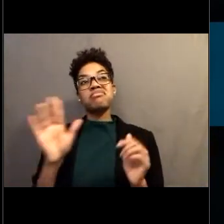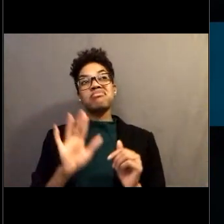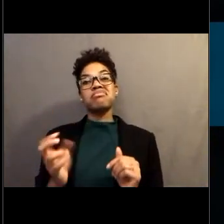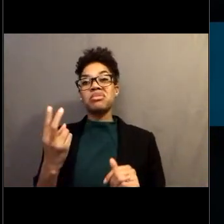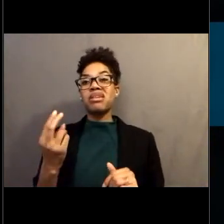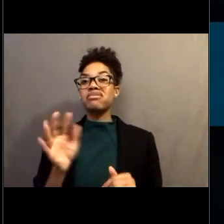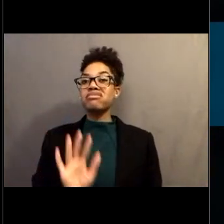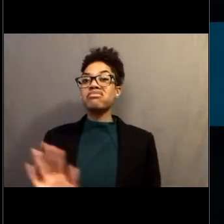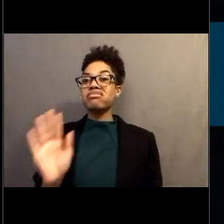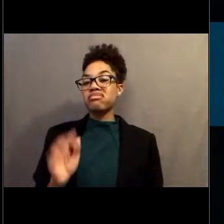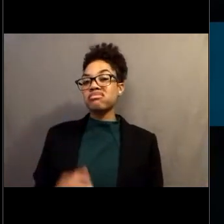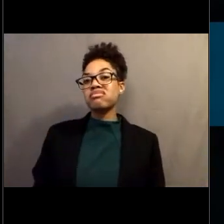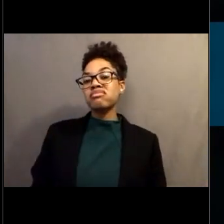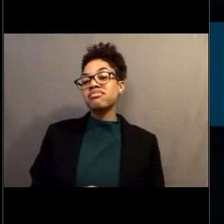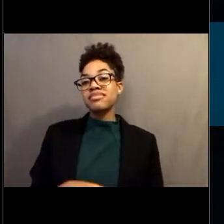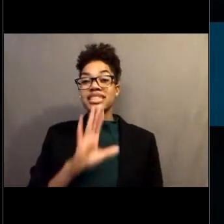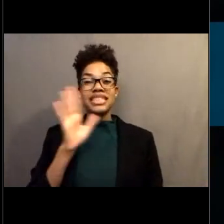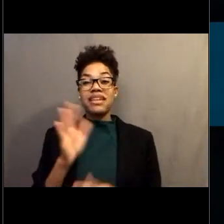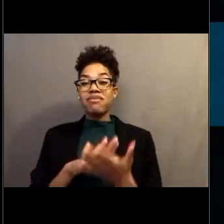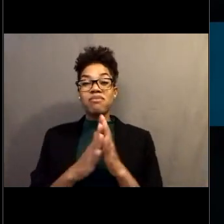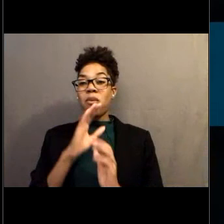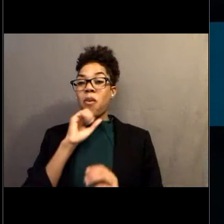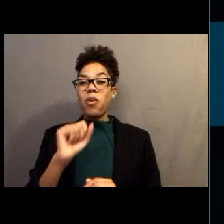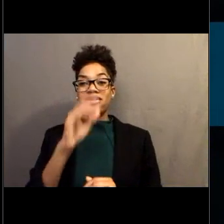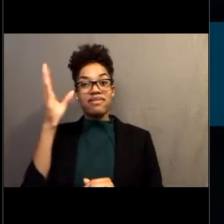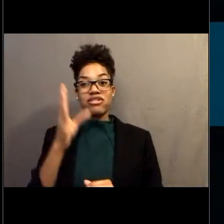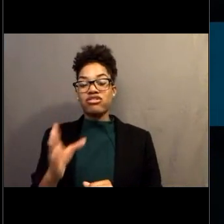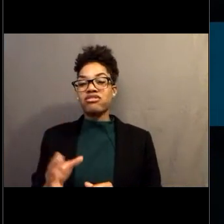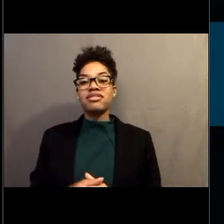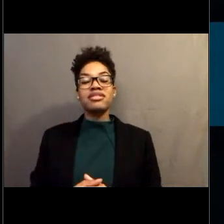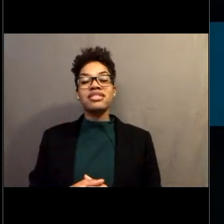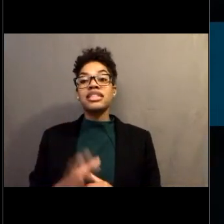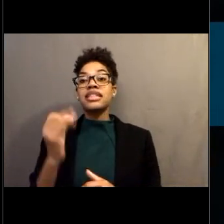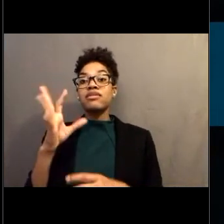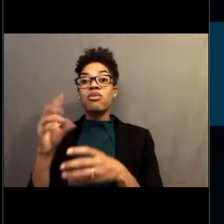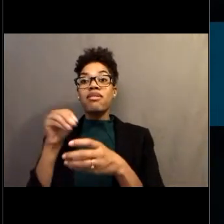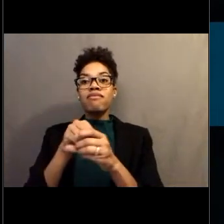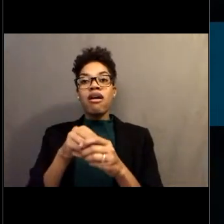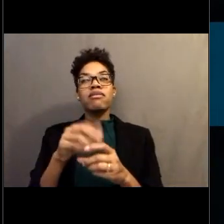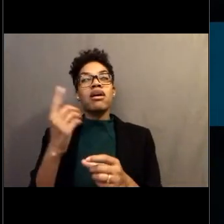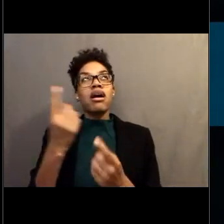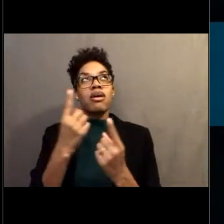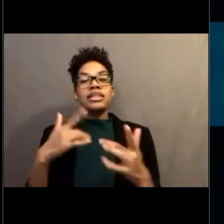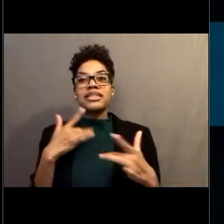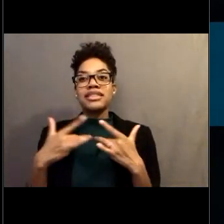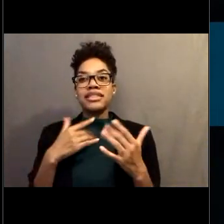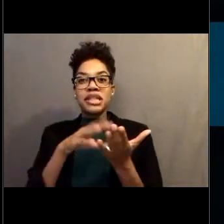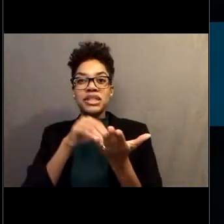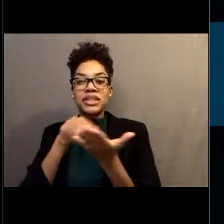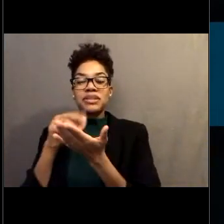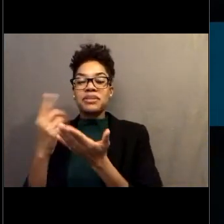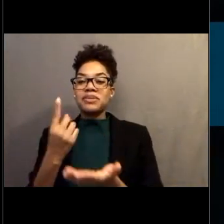And they all, it never gets old I'll tell ya. If you get involved with it, you'll never get bored. Well, it must be easy to remember them